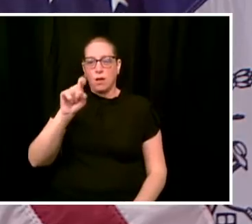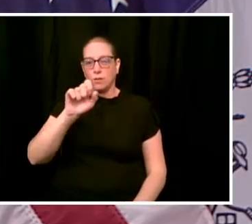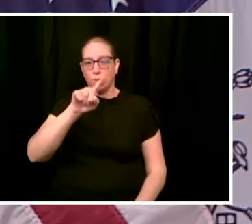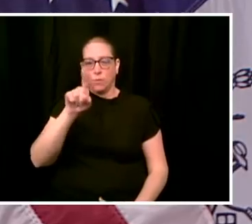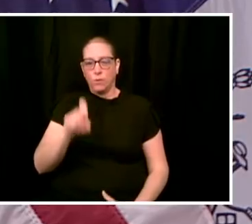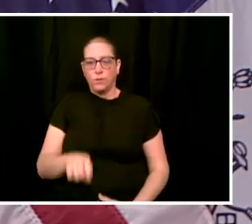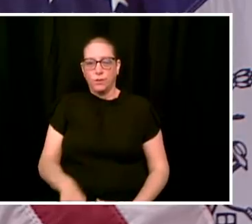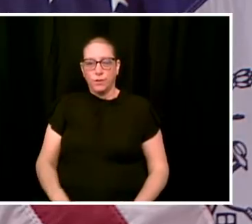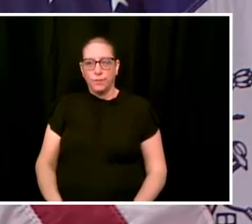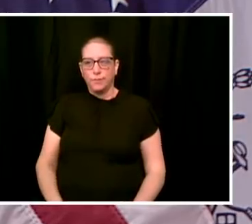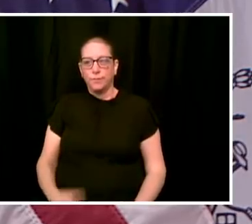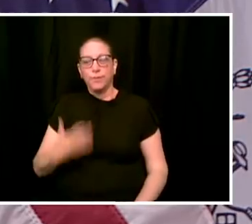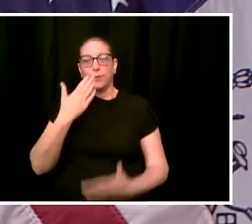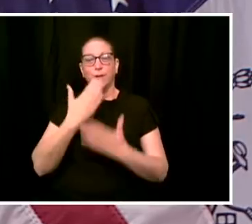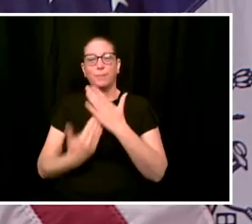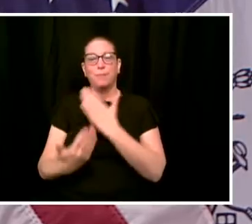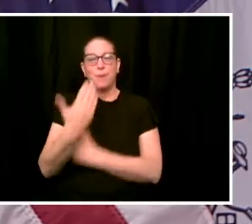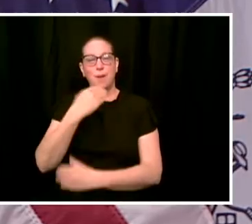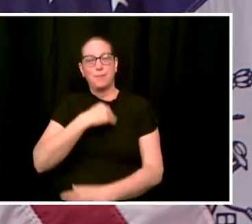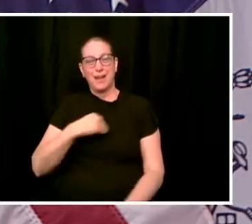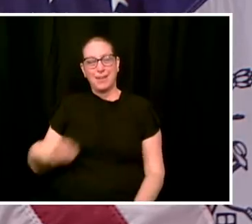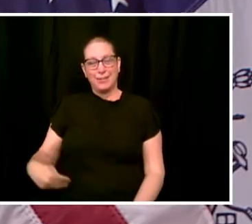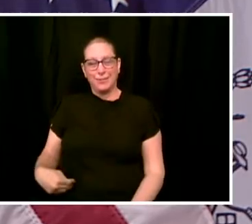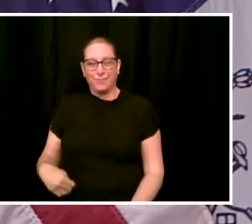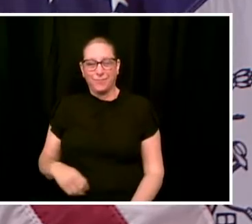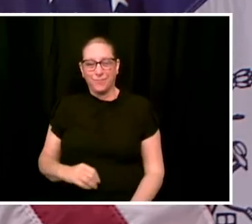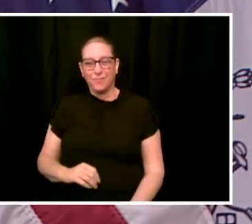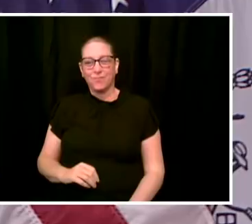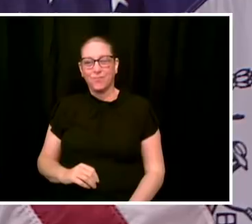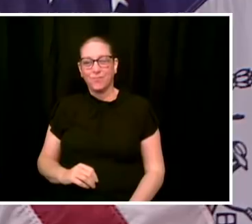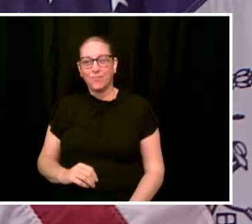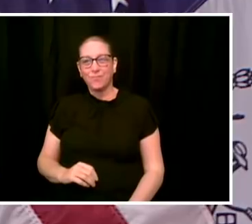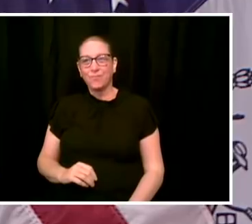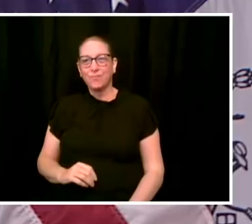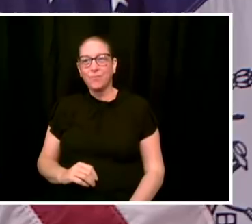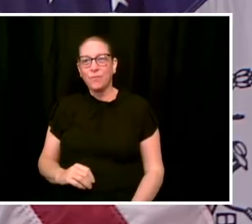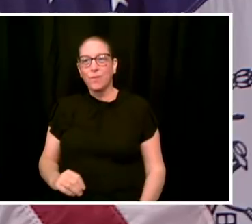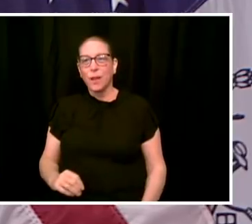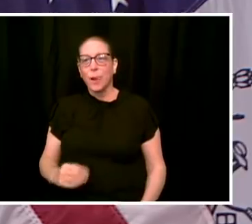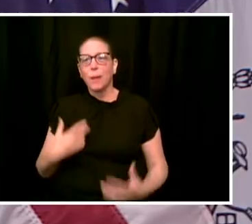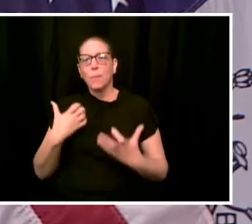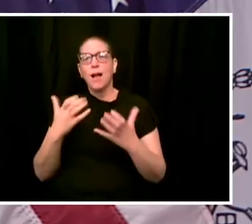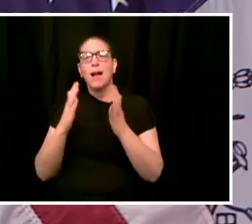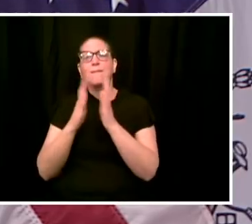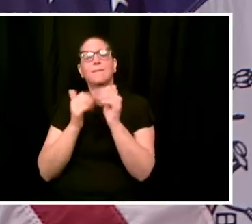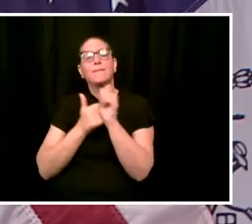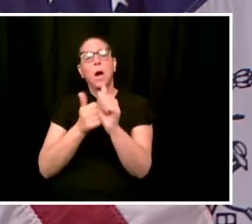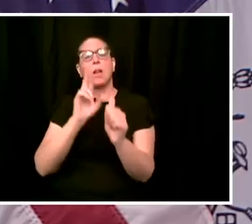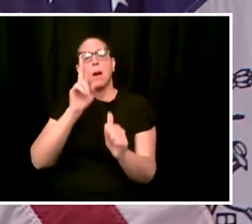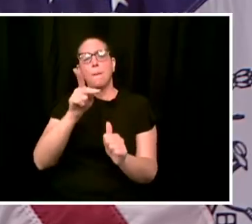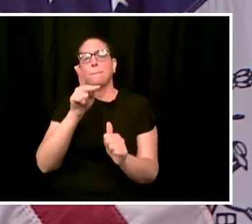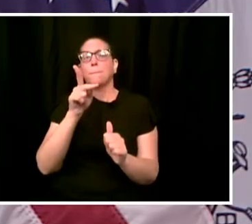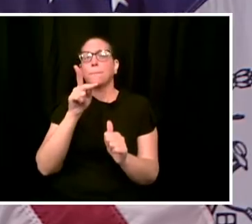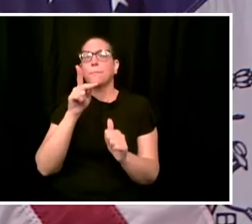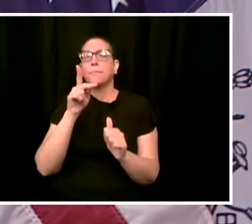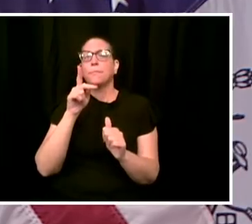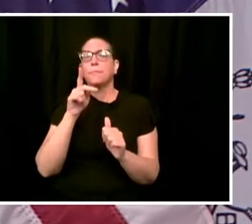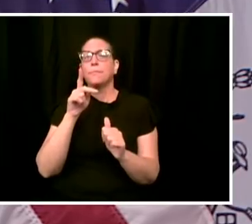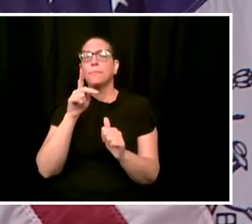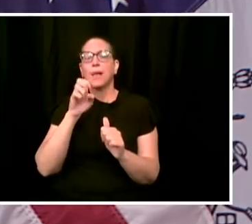IS VERY ENCOURAGING. GOOD MORNING, EVERYONE ON THE CALL. I JUST WANTEDTO